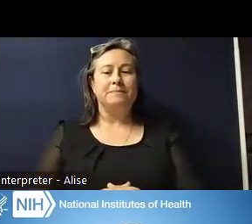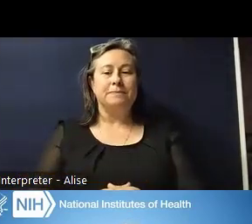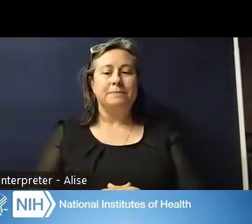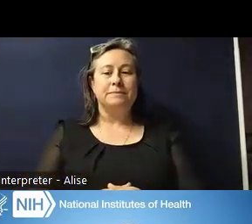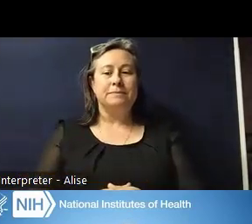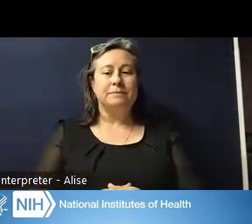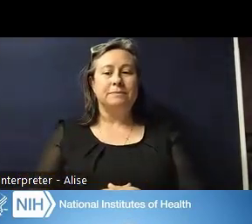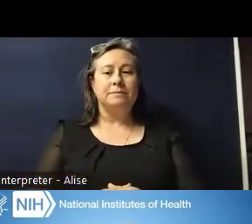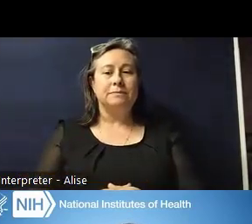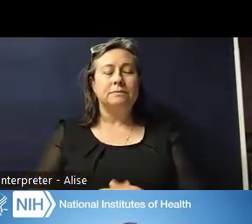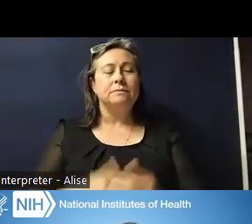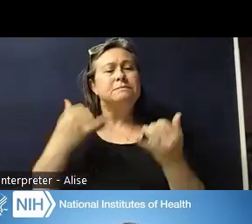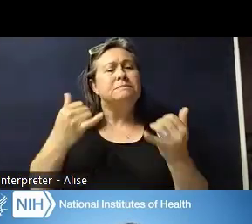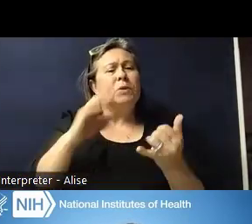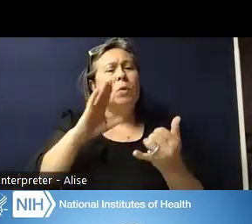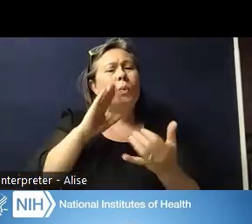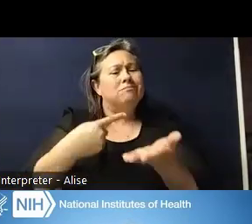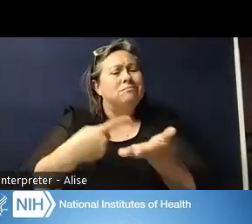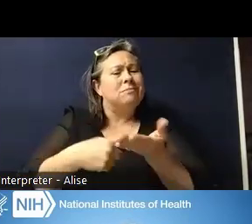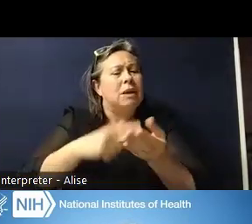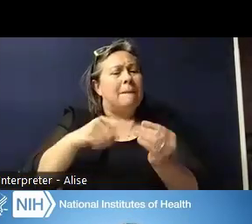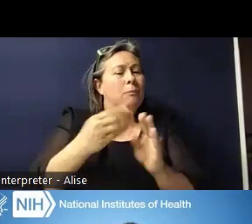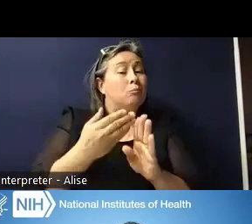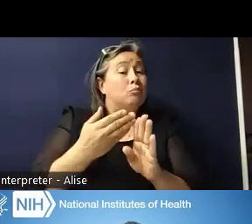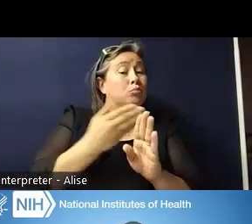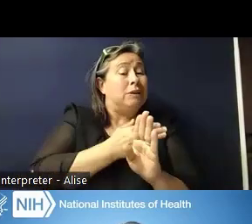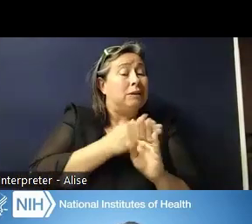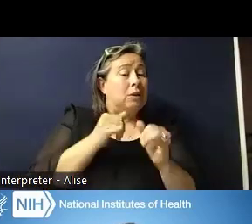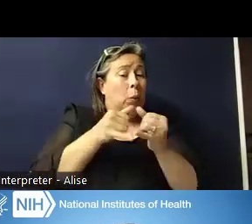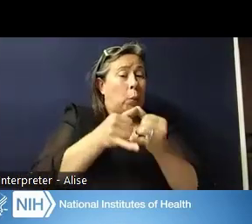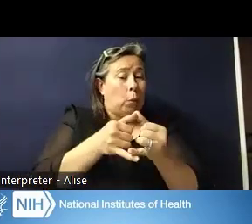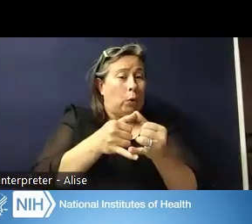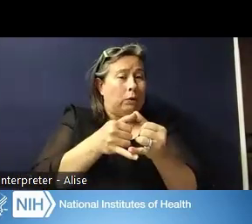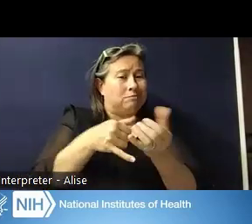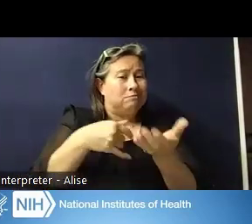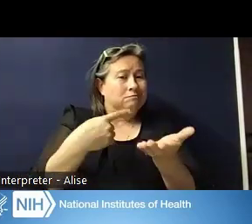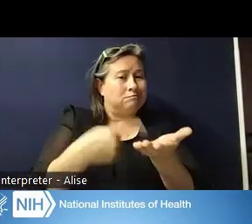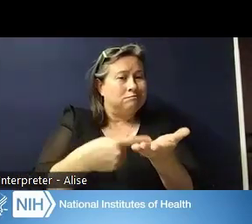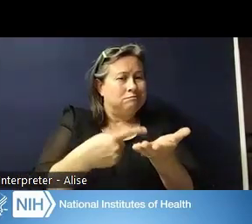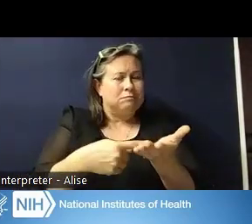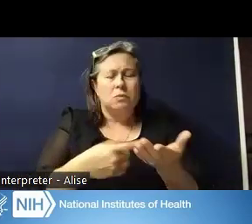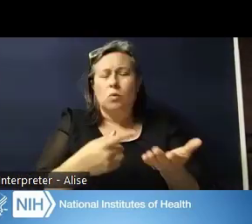I'm going to move into the pre-awards phase just or us to go through what this looks like